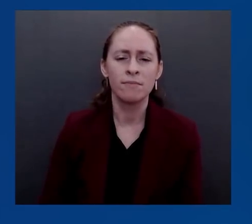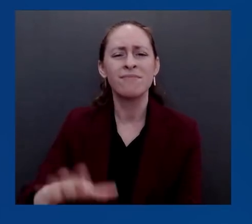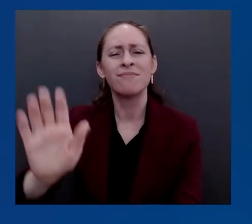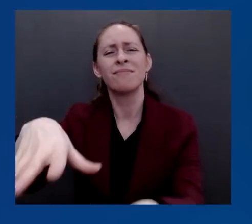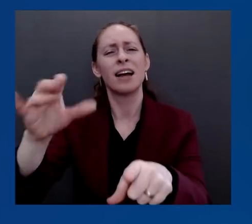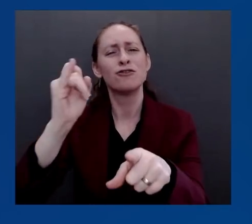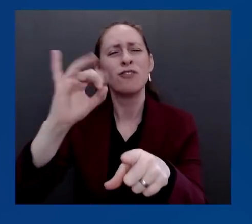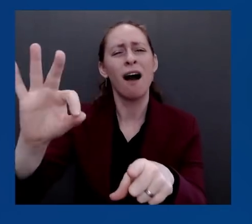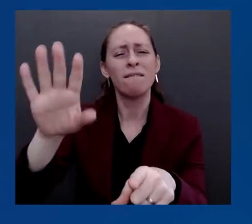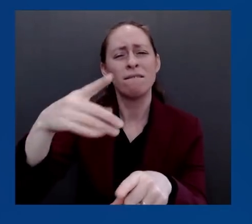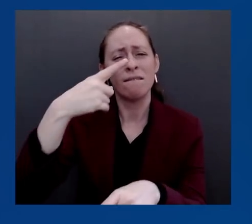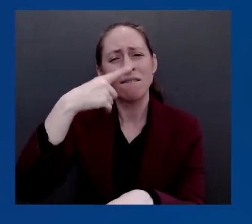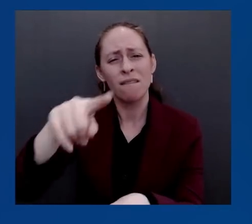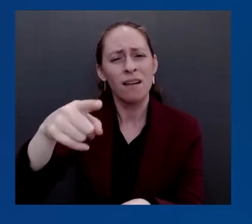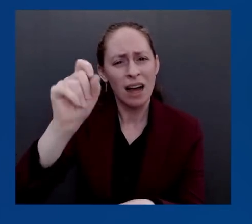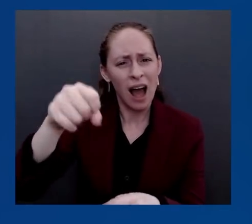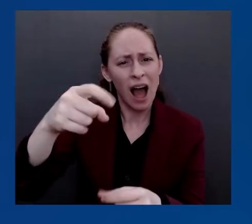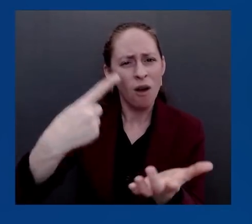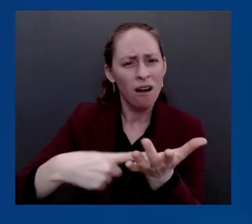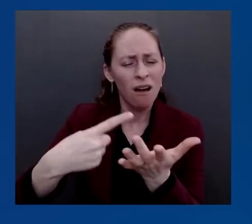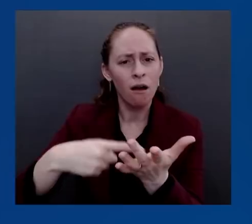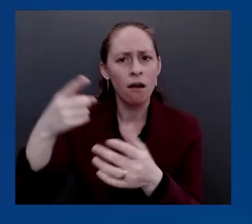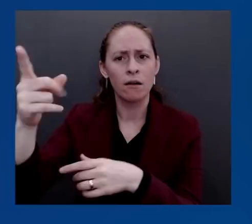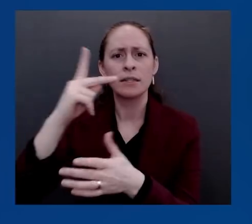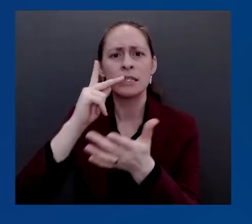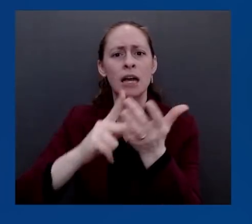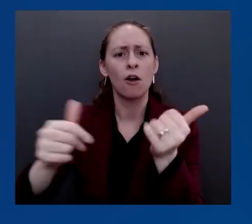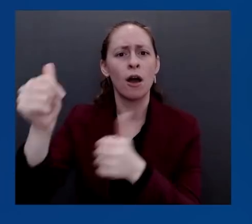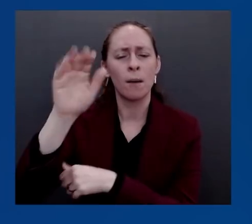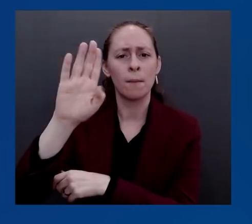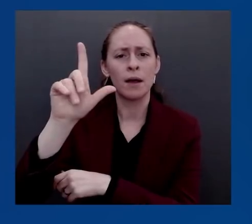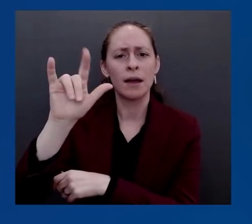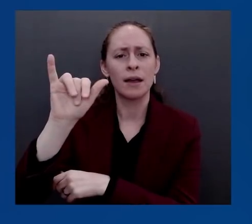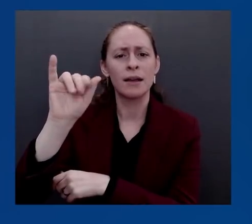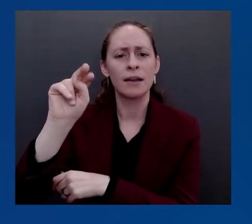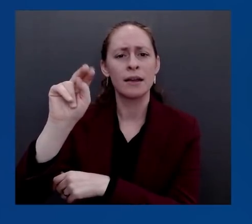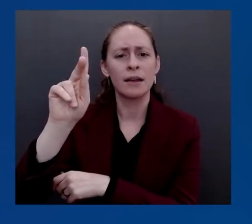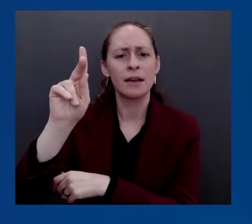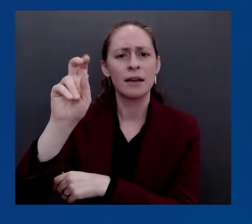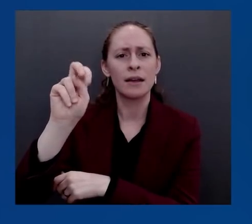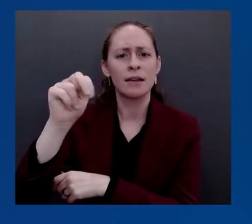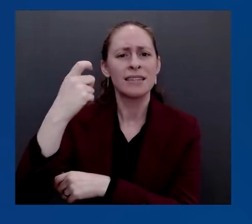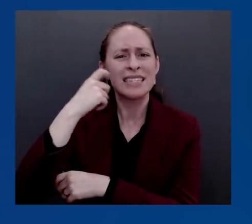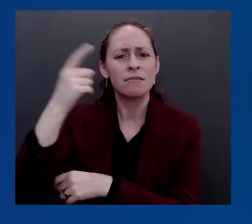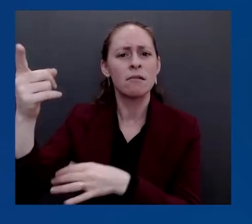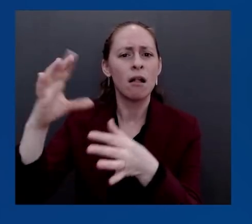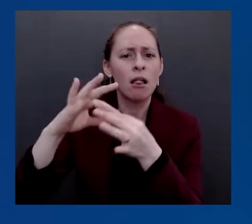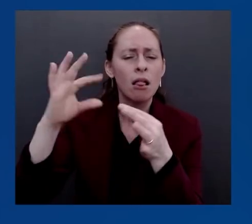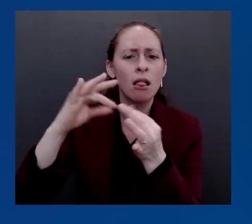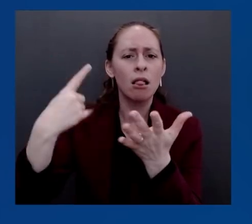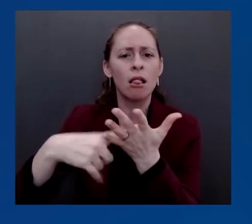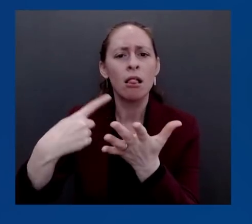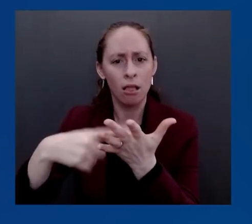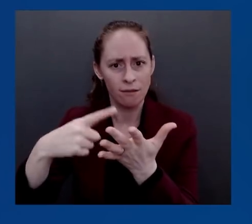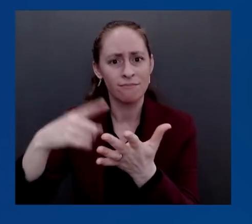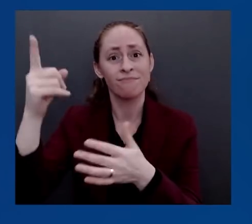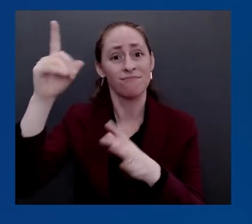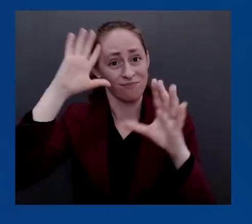the President's goal of vaccinating the world. What more do you think you need, in particular in a supplemental from Congress, for instance,